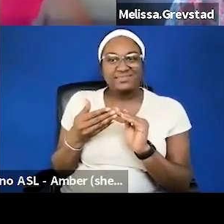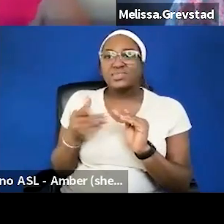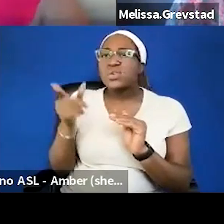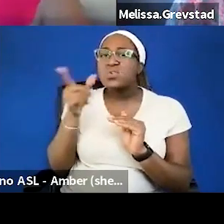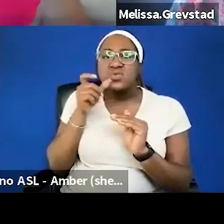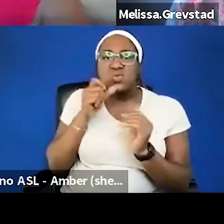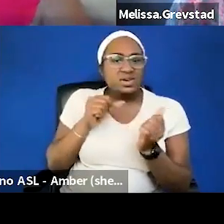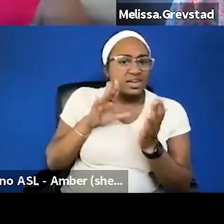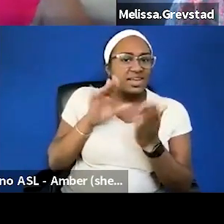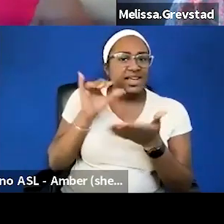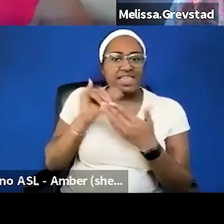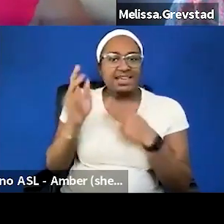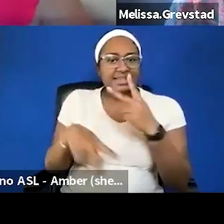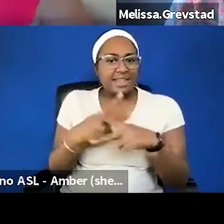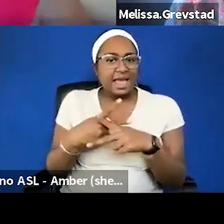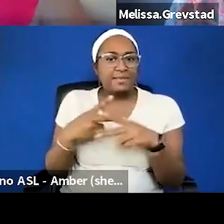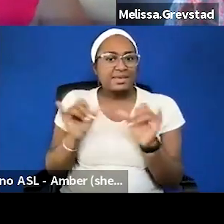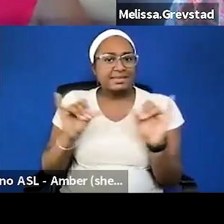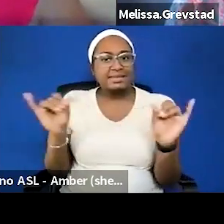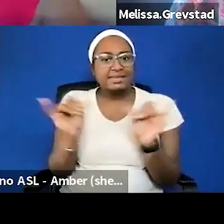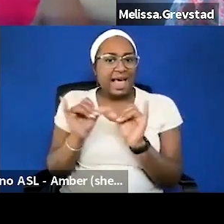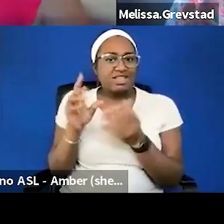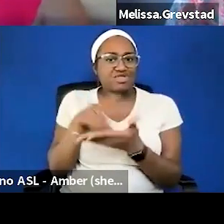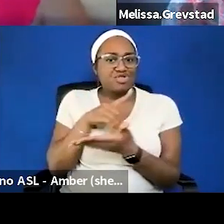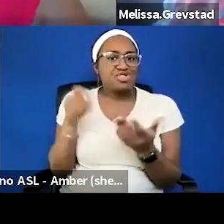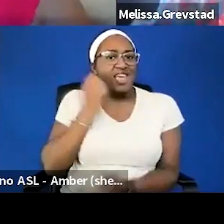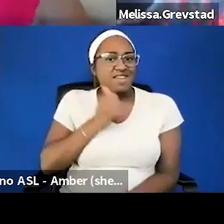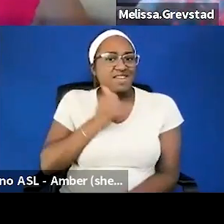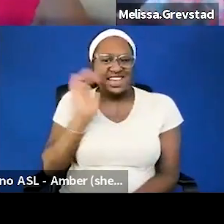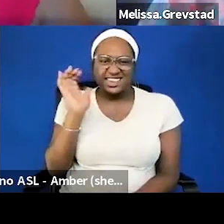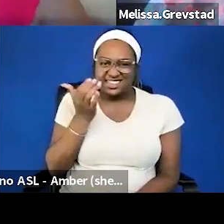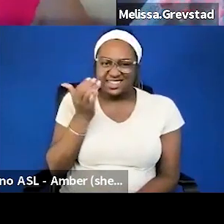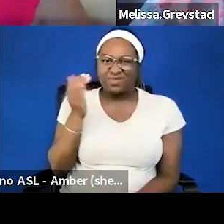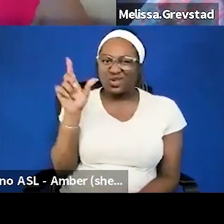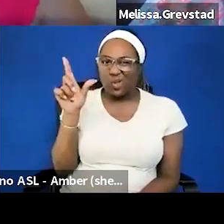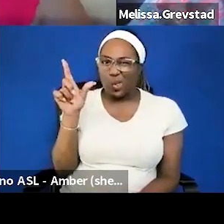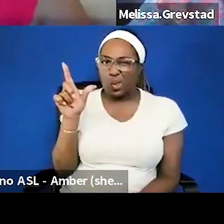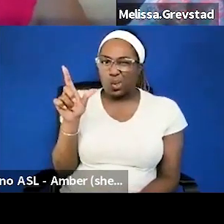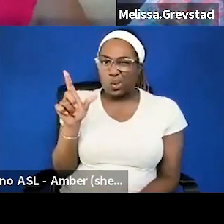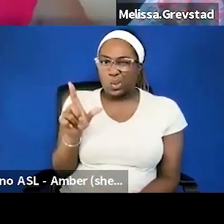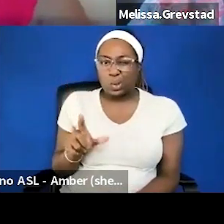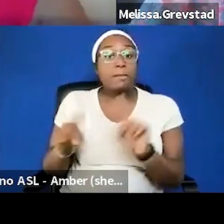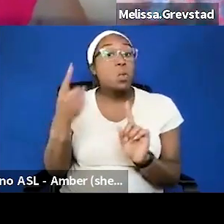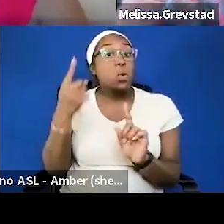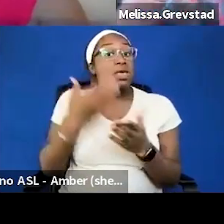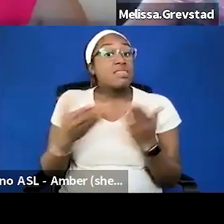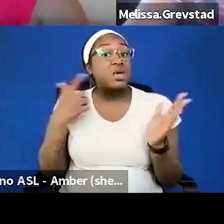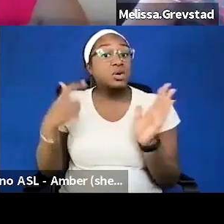this kind of size discrimination every day, that does seem really low. But one of the things that we've noticed is that often people do not